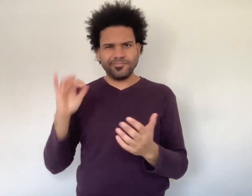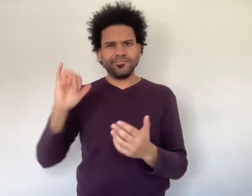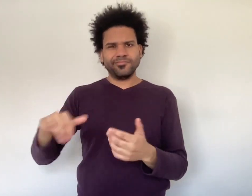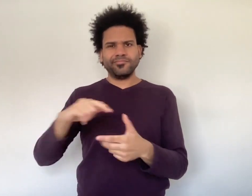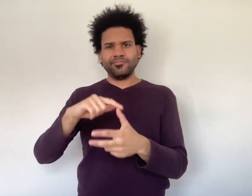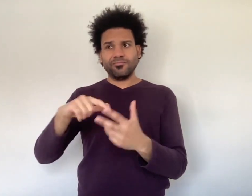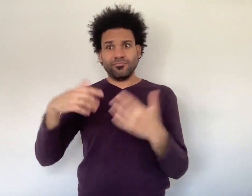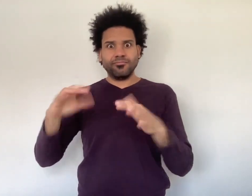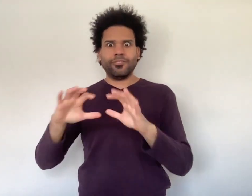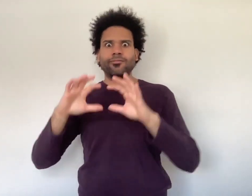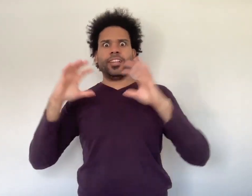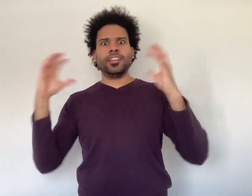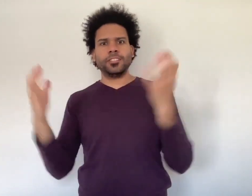The world is vast.